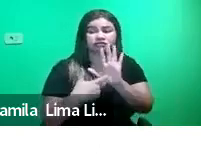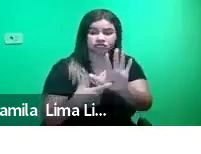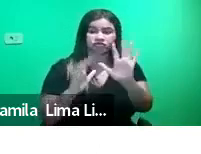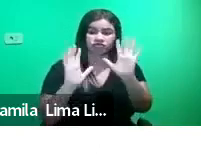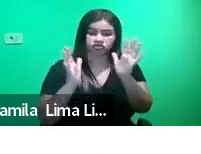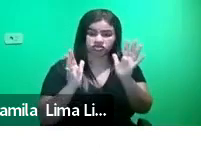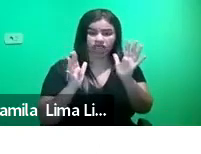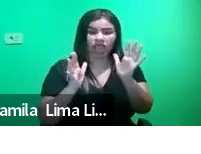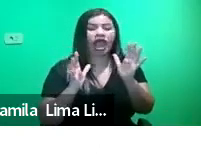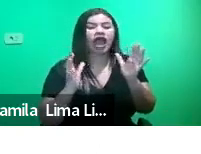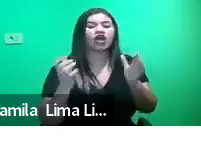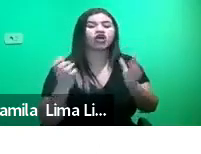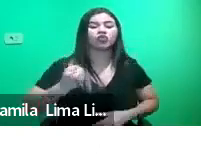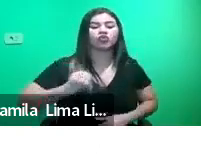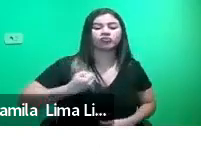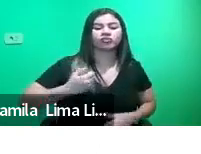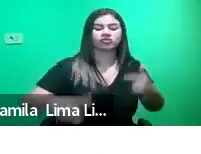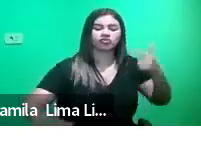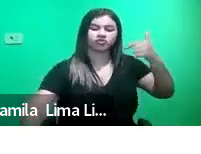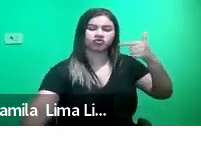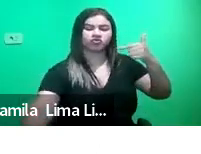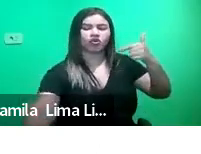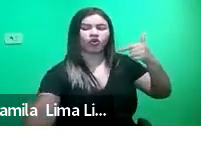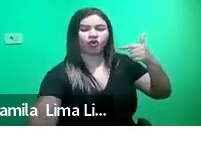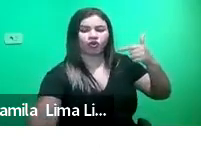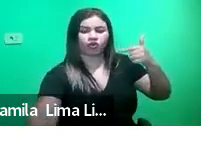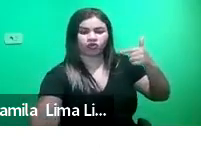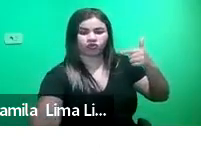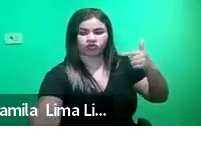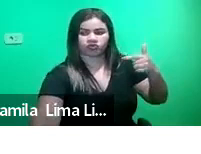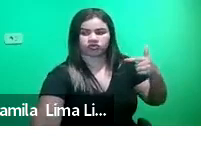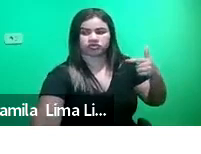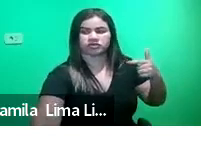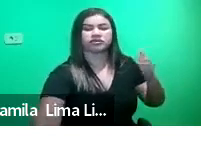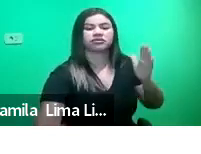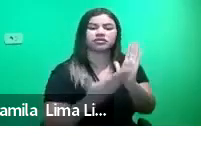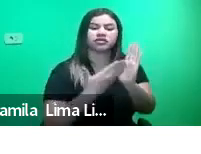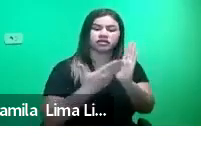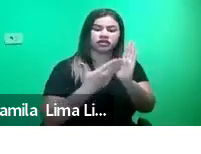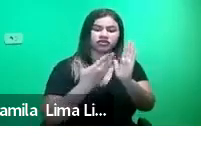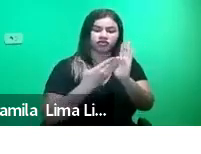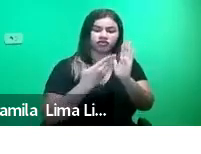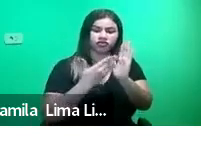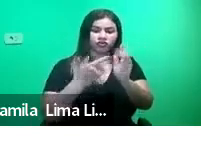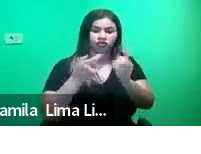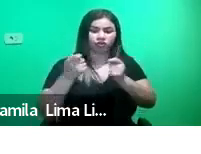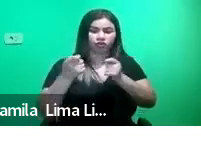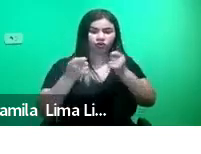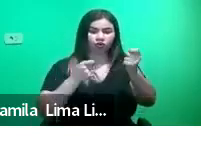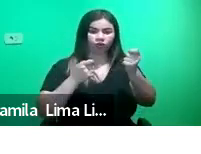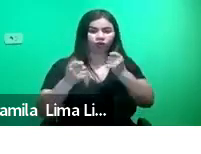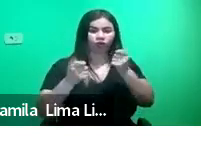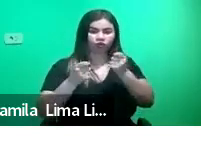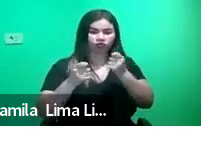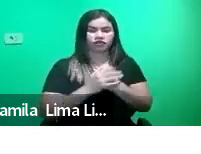Chapter 12 of the of the same book. The chapter called Self Control . we . we gosh is looking